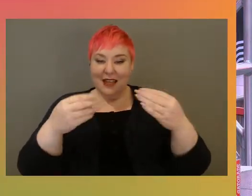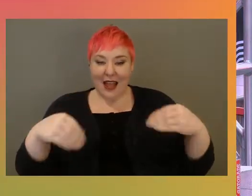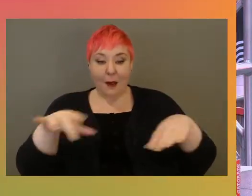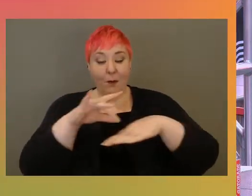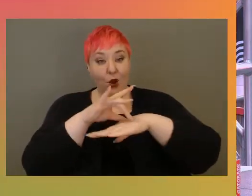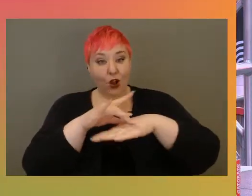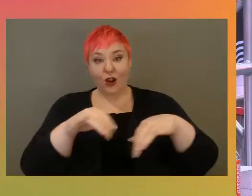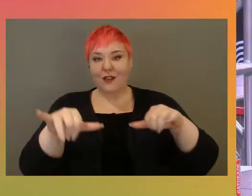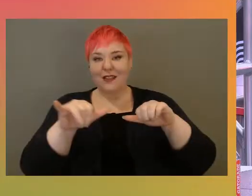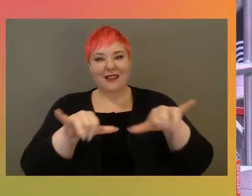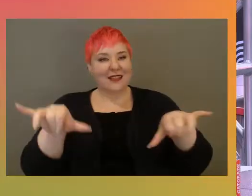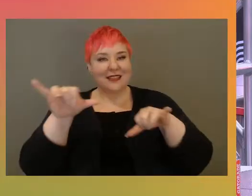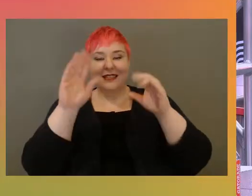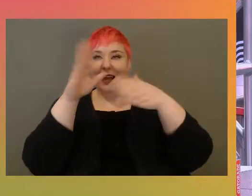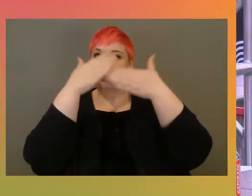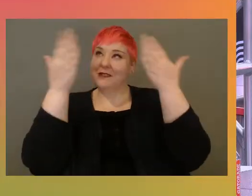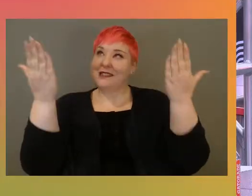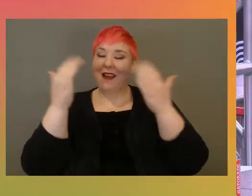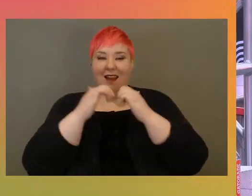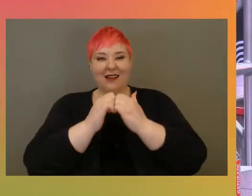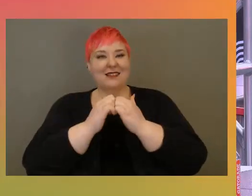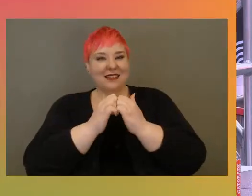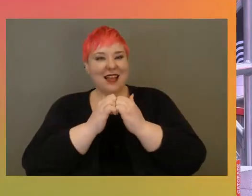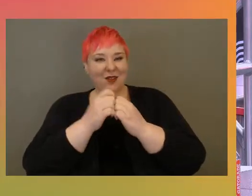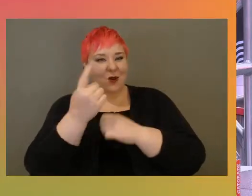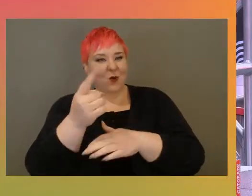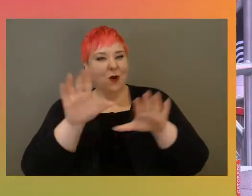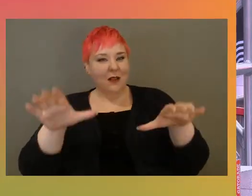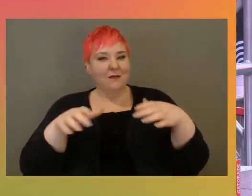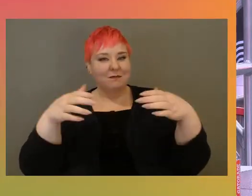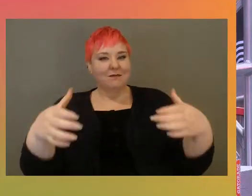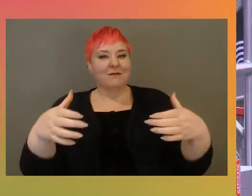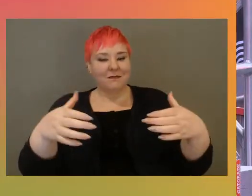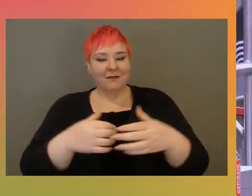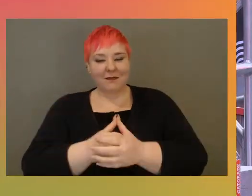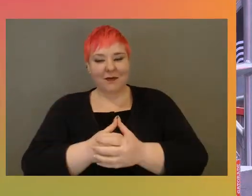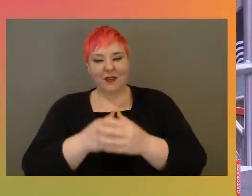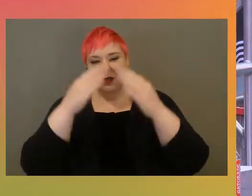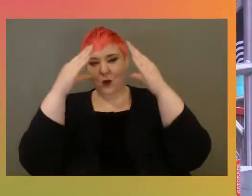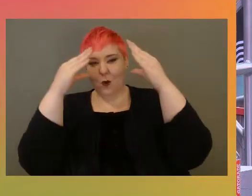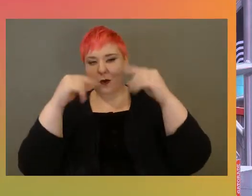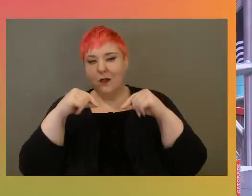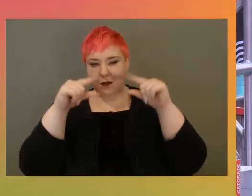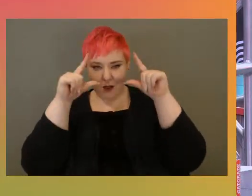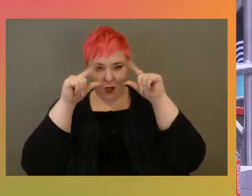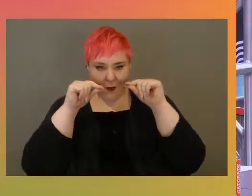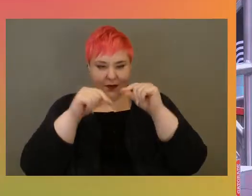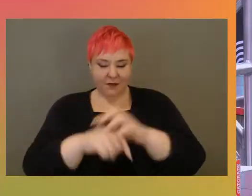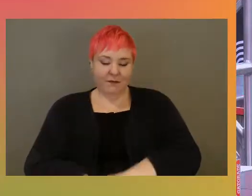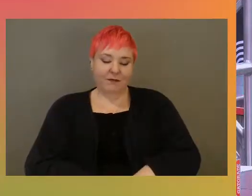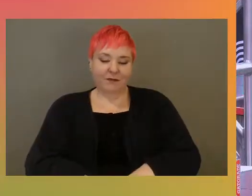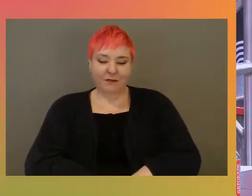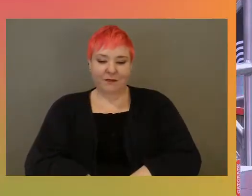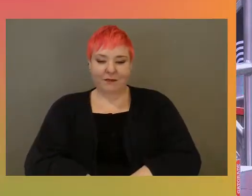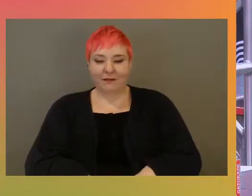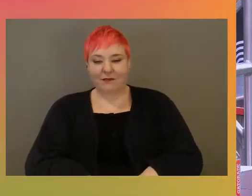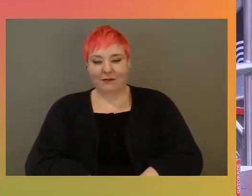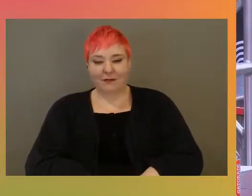HOW PERFECT IS THAT? BREATHING TOGETHER, MOVING TOGETHER UNDER THE SAME EARTH